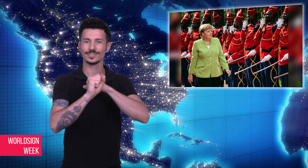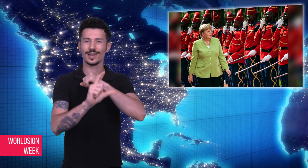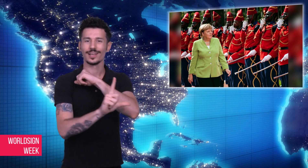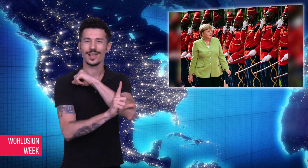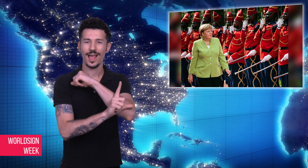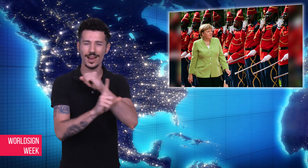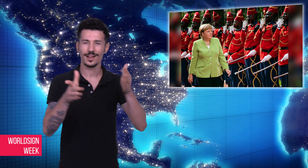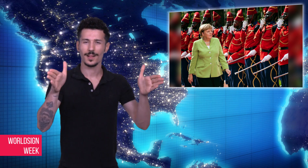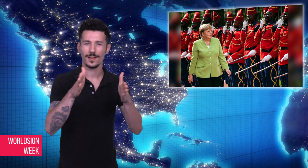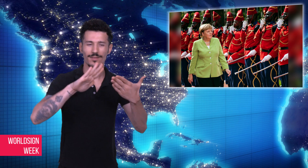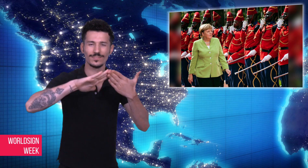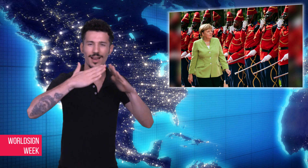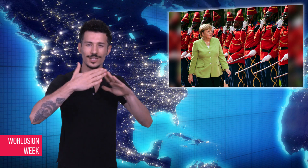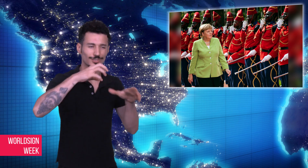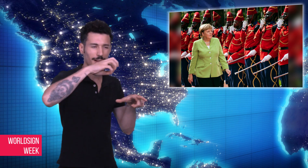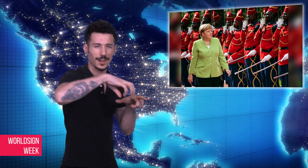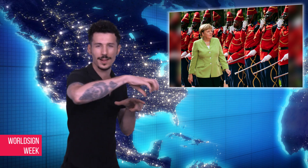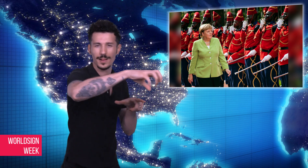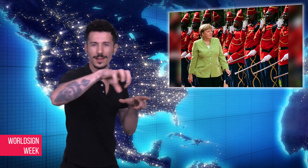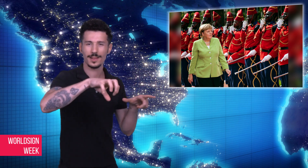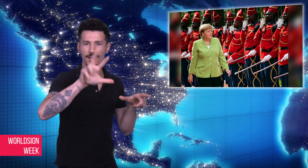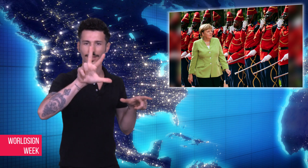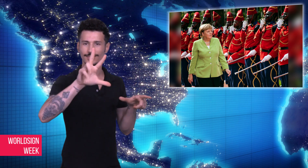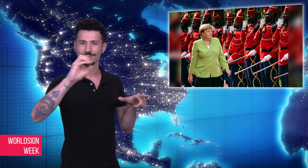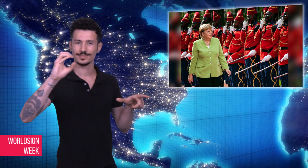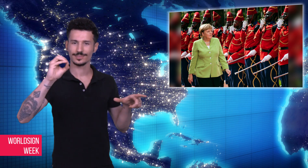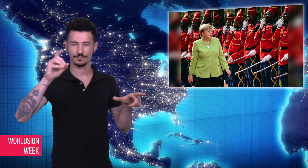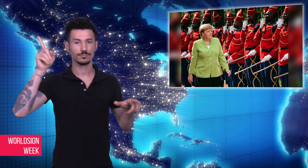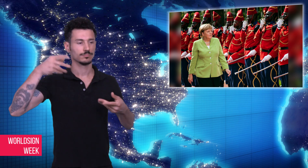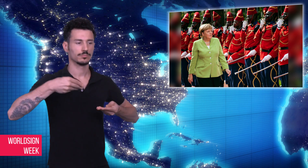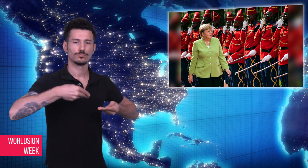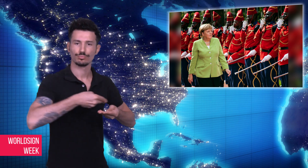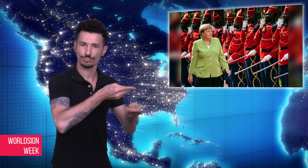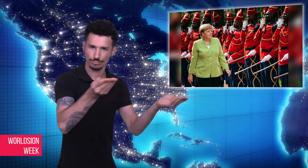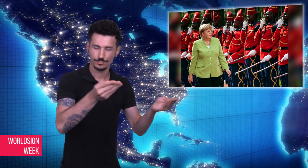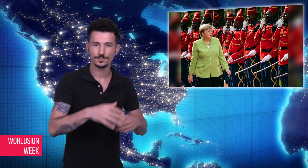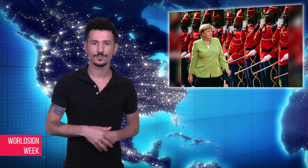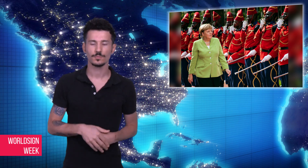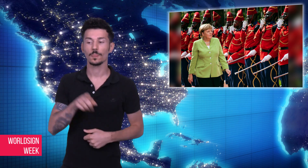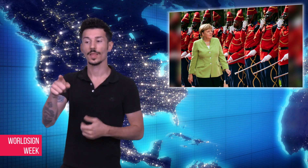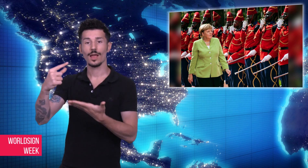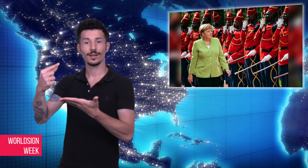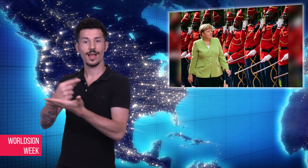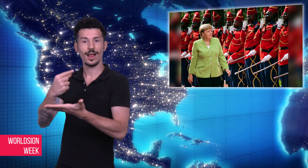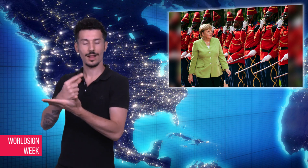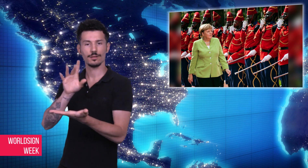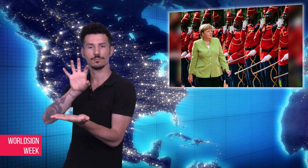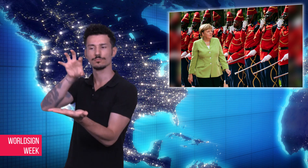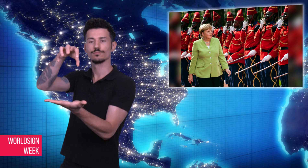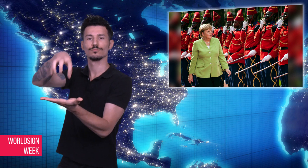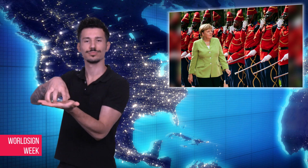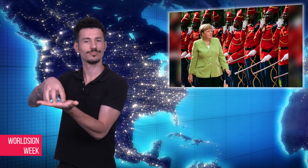Senegalese villages, and a “memorandum of understanding was signed for